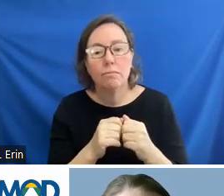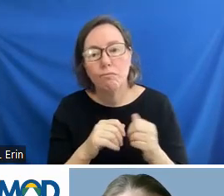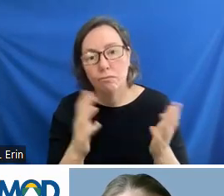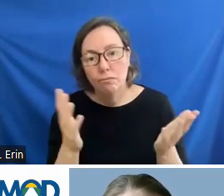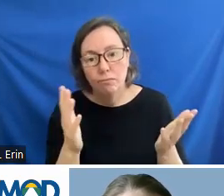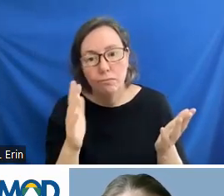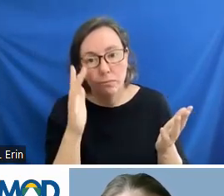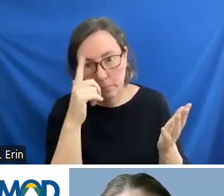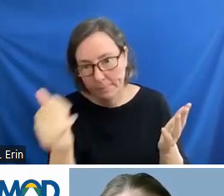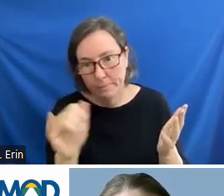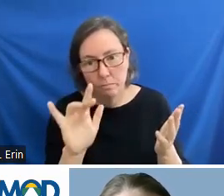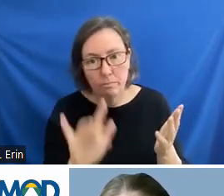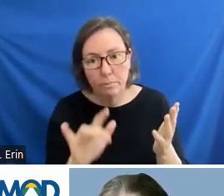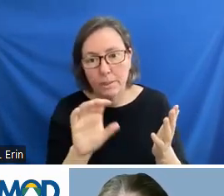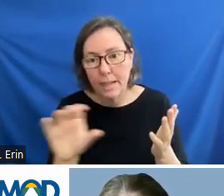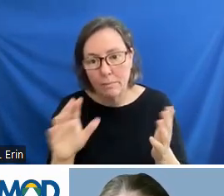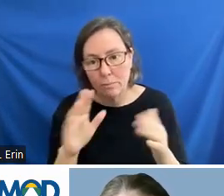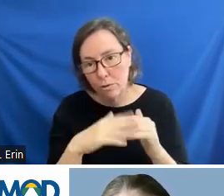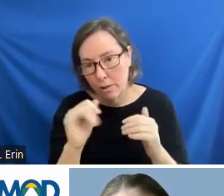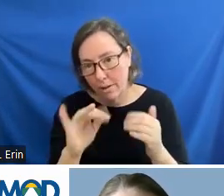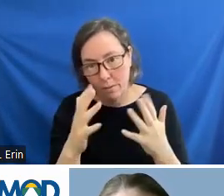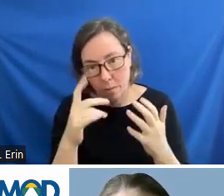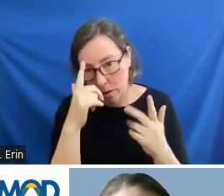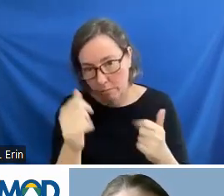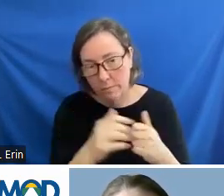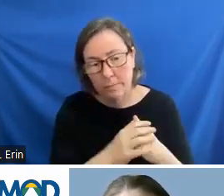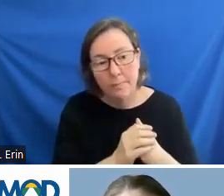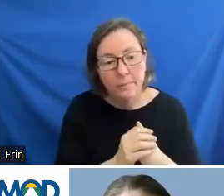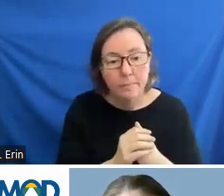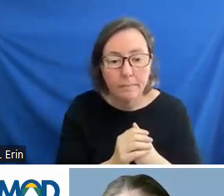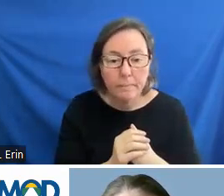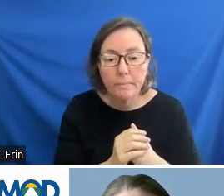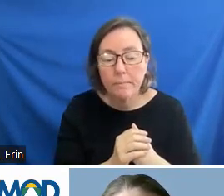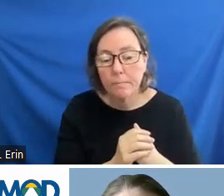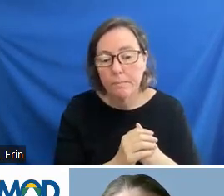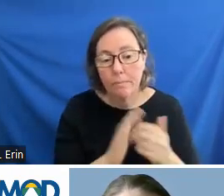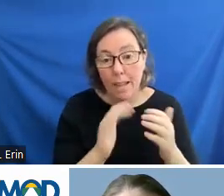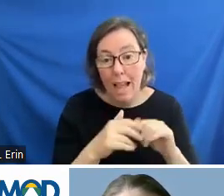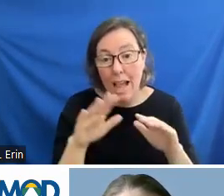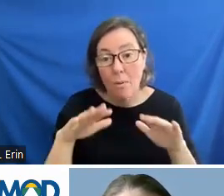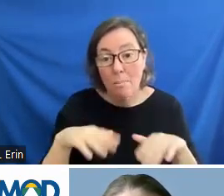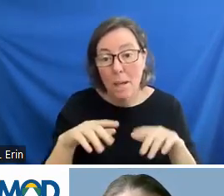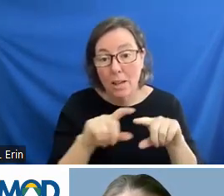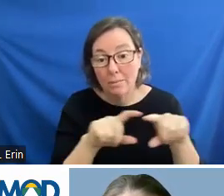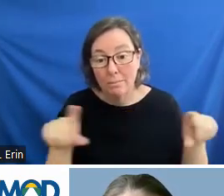So, you can turn your captions on by clicking the three little dot,